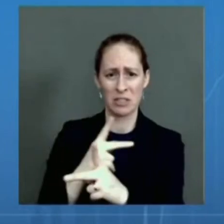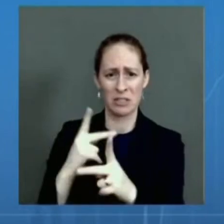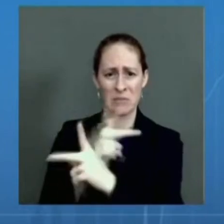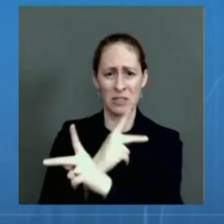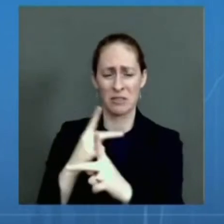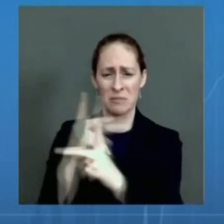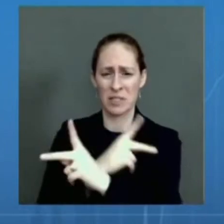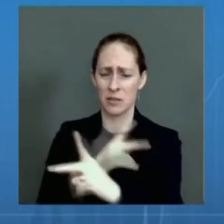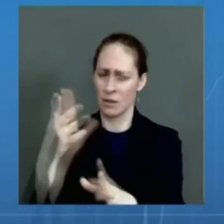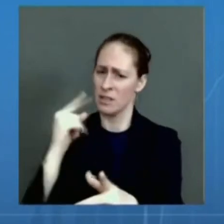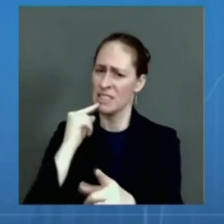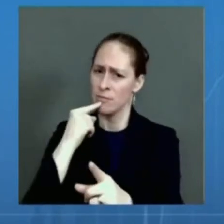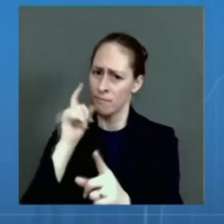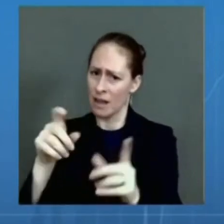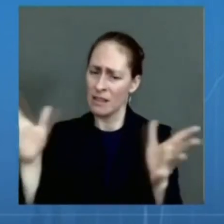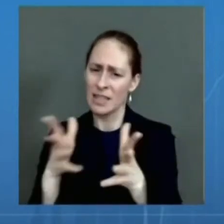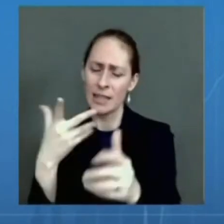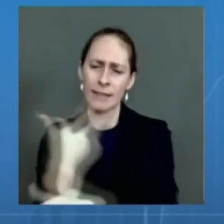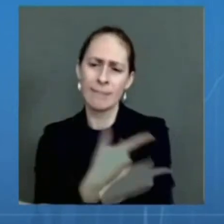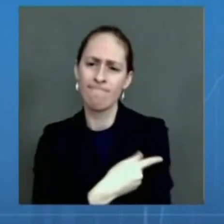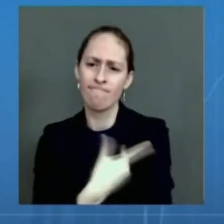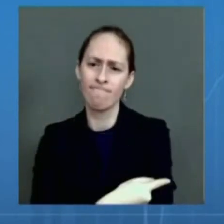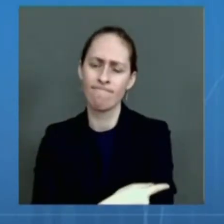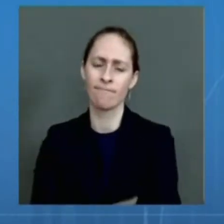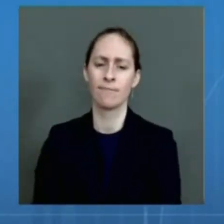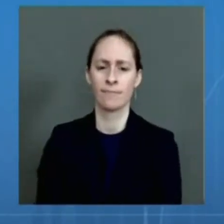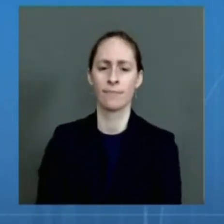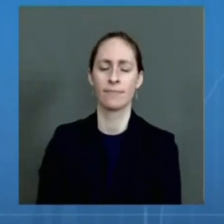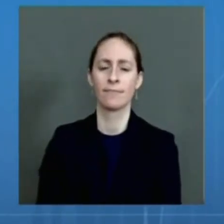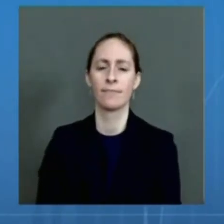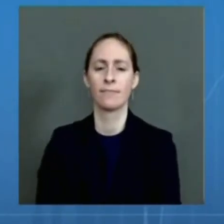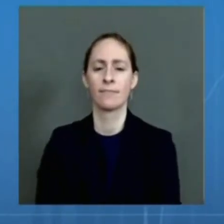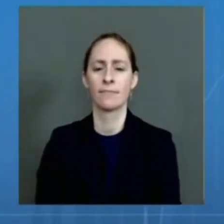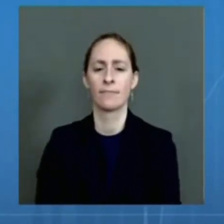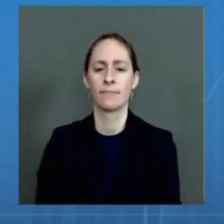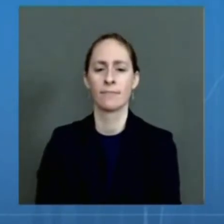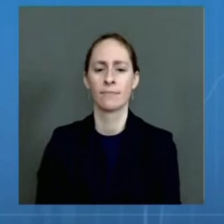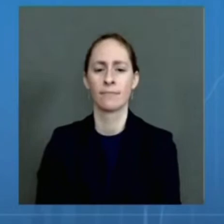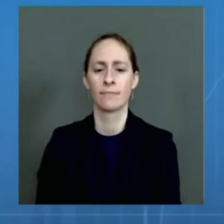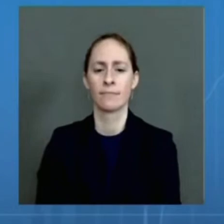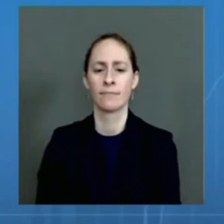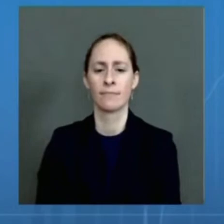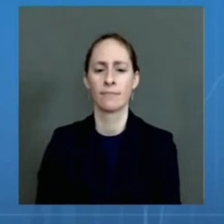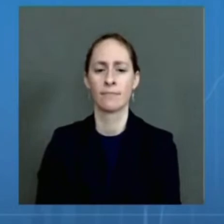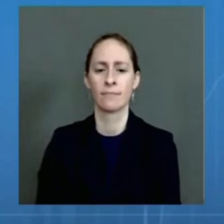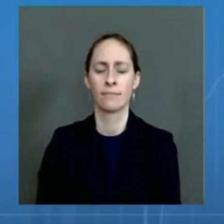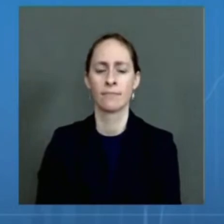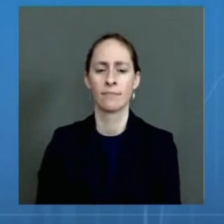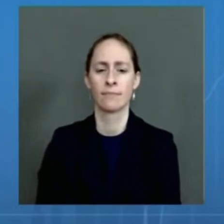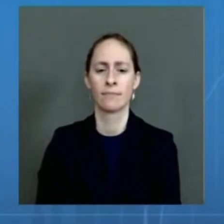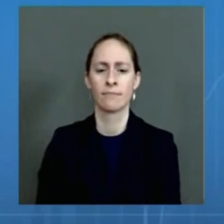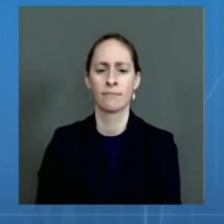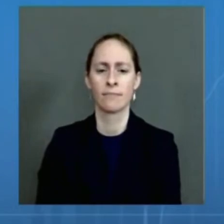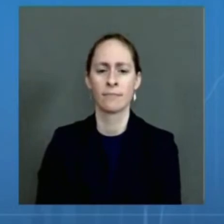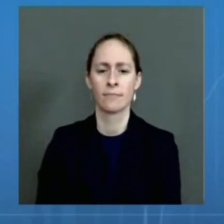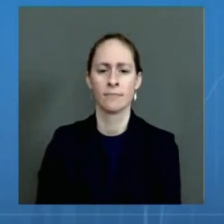BOOSTED. THIS MORNING I WANT TO TALK WITH YOU NOW ABOUT HOW WE CAN USE THESE TOOLS TO HELP KEEP